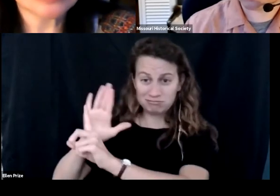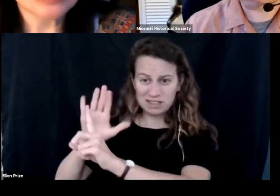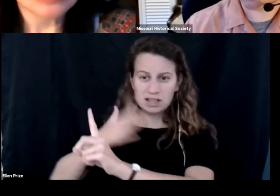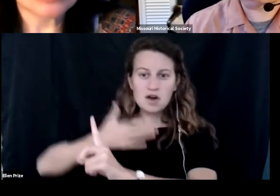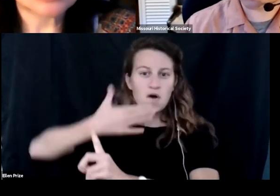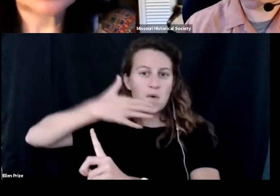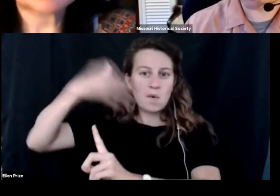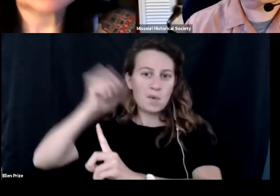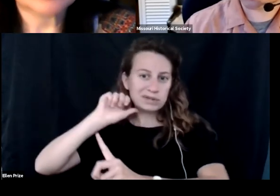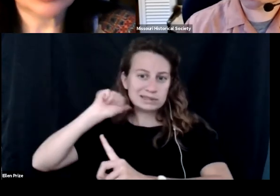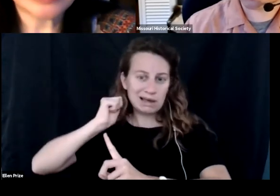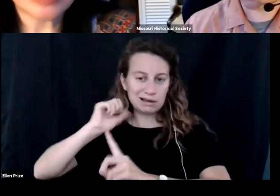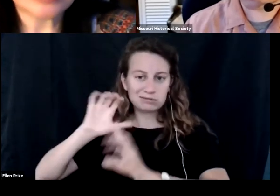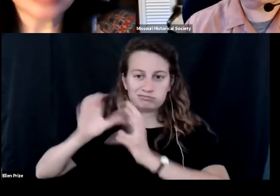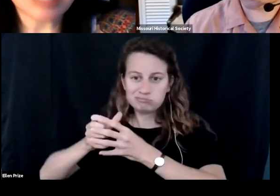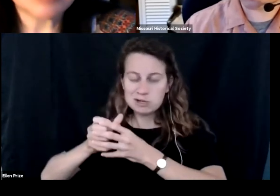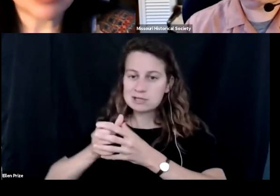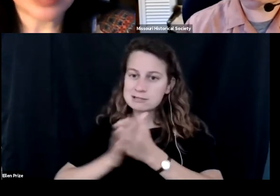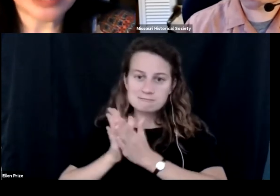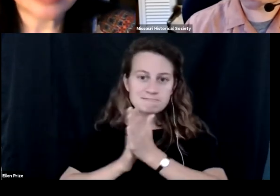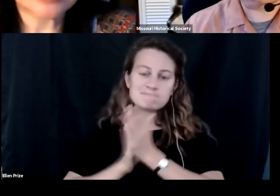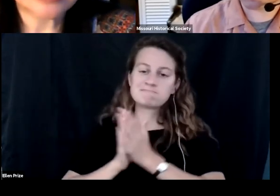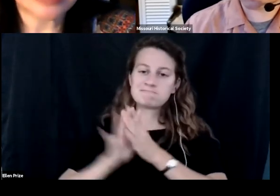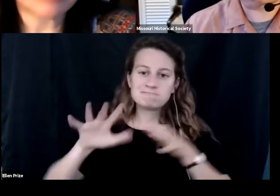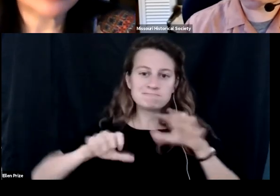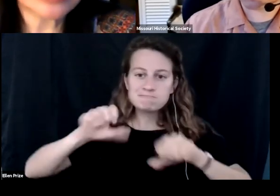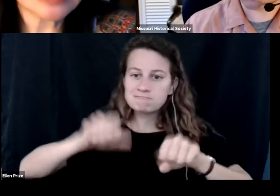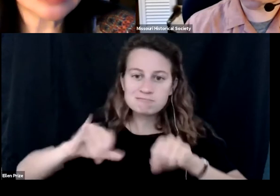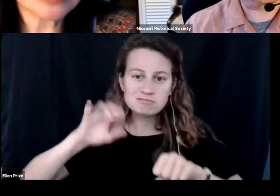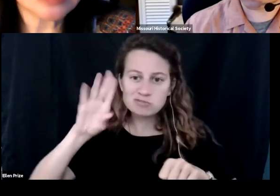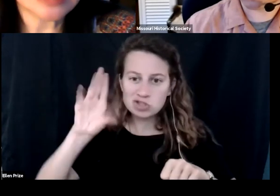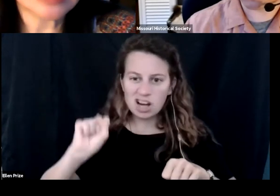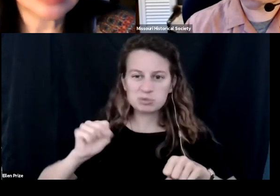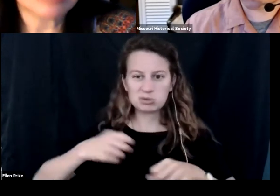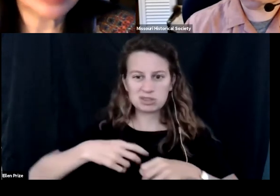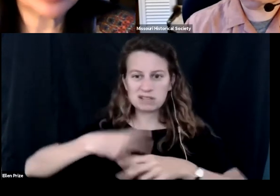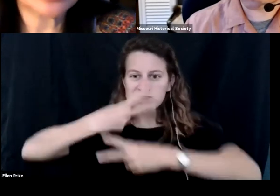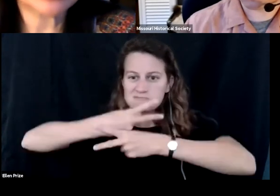So I have on my mother's side, my aunt who lived in California,